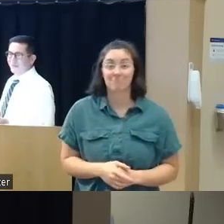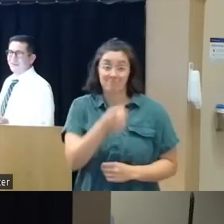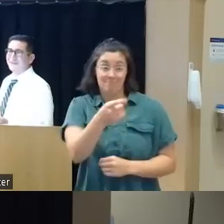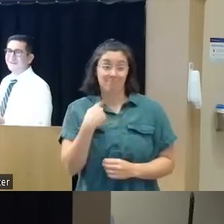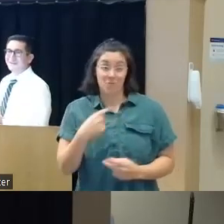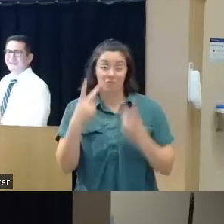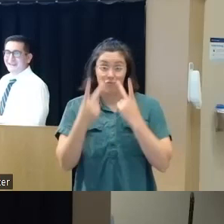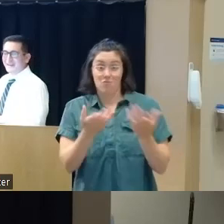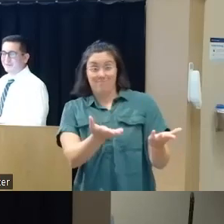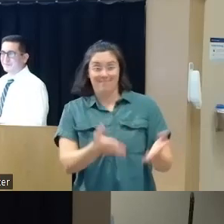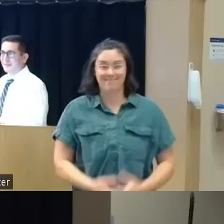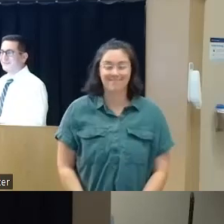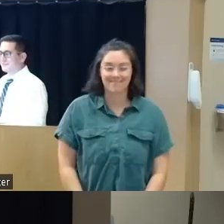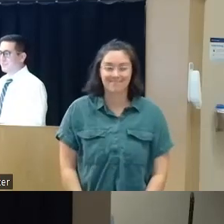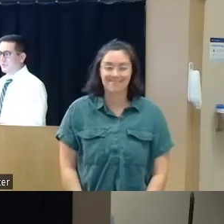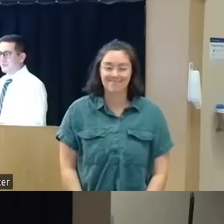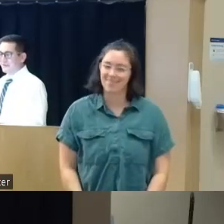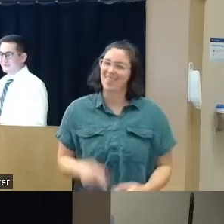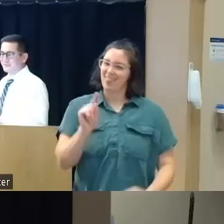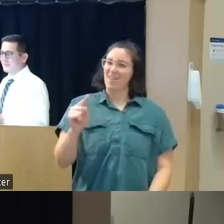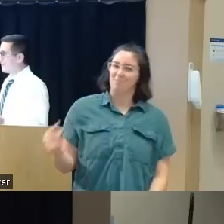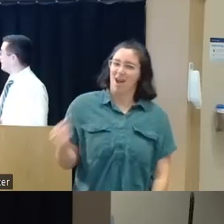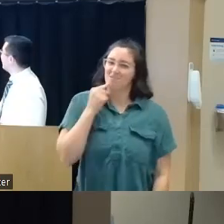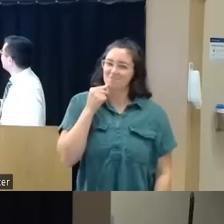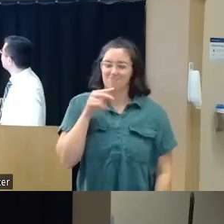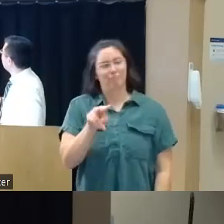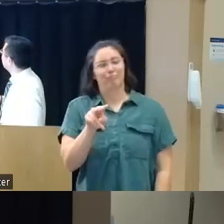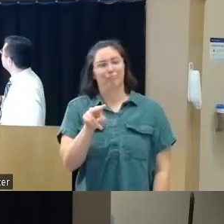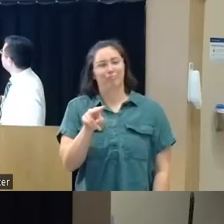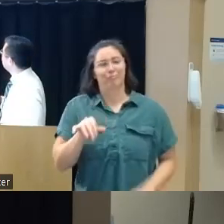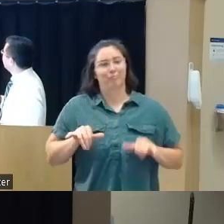what I saw and it was kind of disappointing right it was just like okay like there's all these like